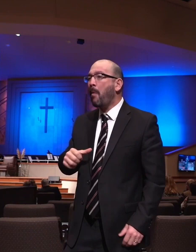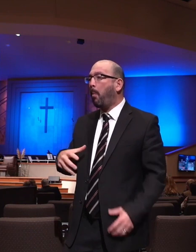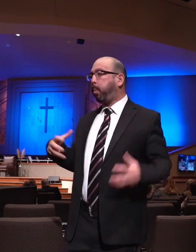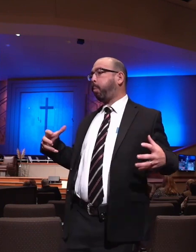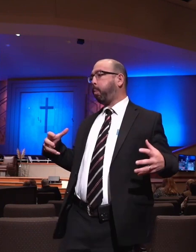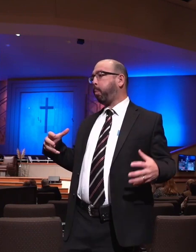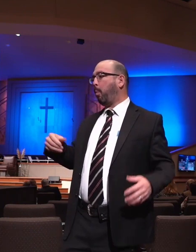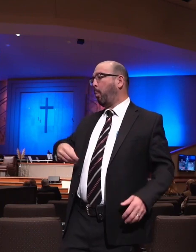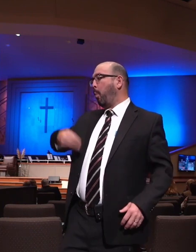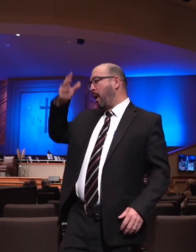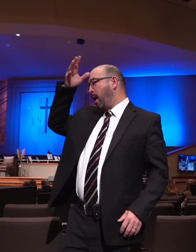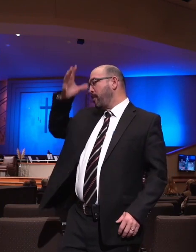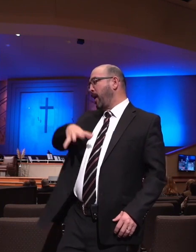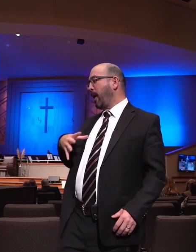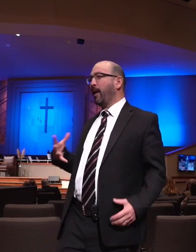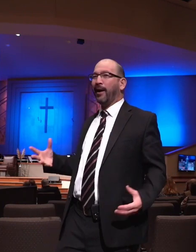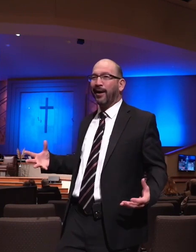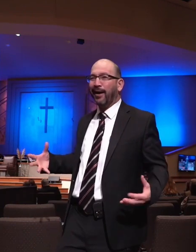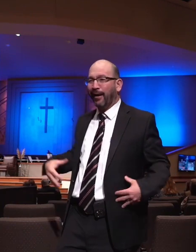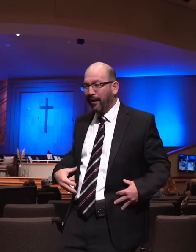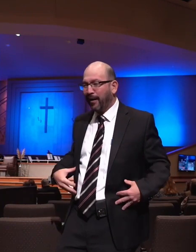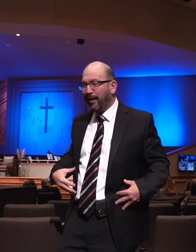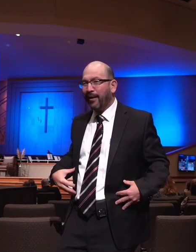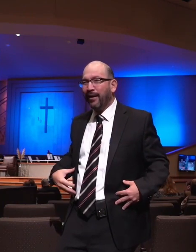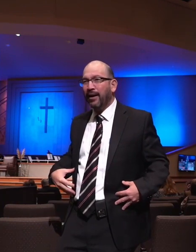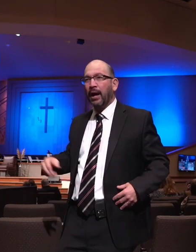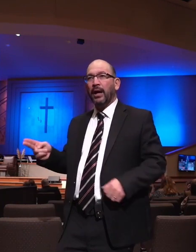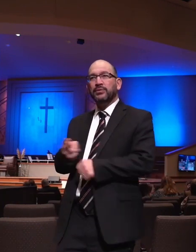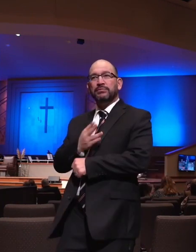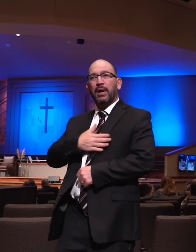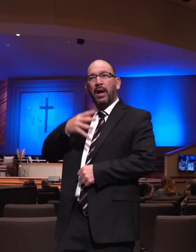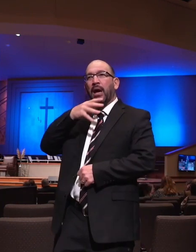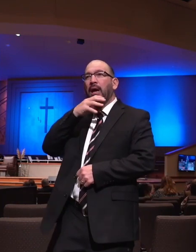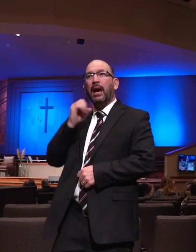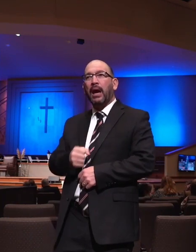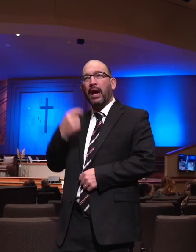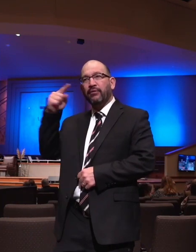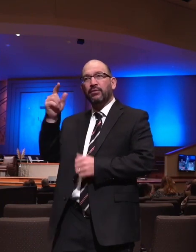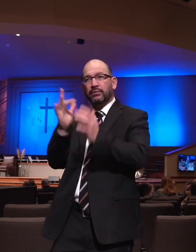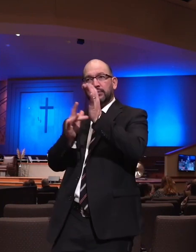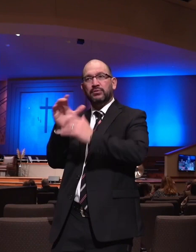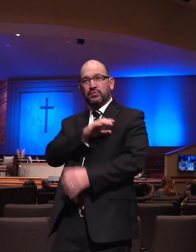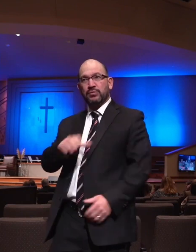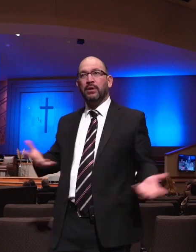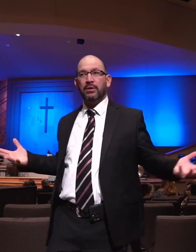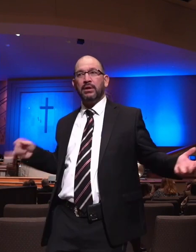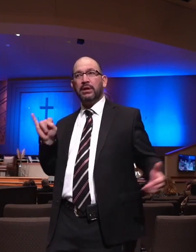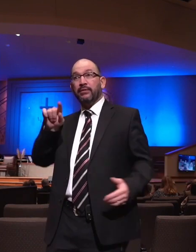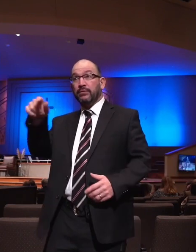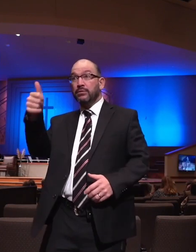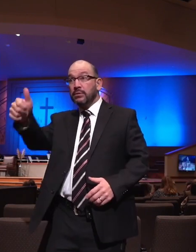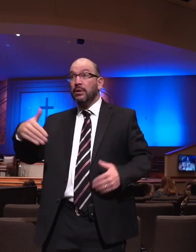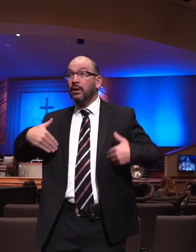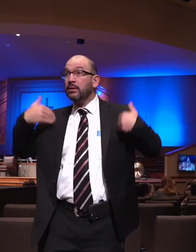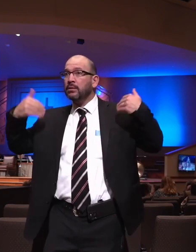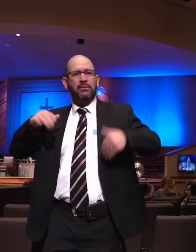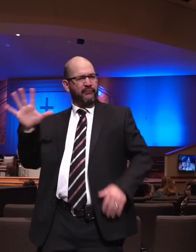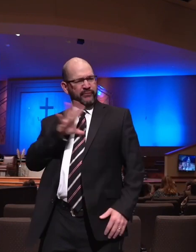they'll listen there I think I use my age for the cause of Christ and you know what if you're young use that for the cause of Christ